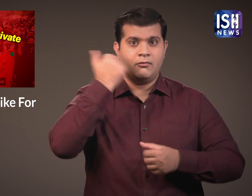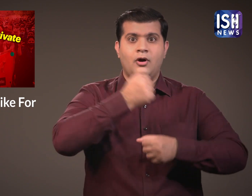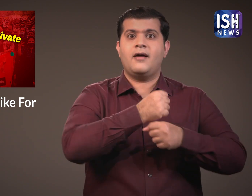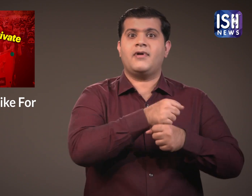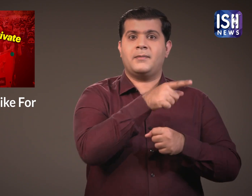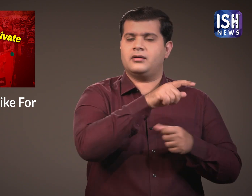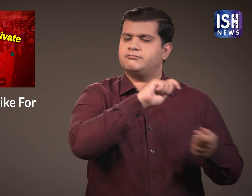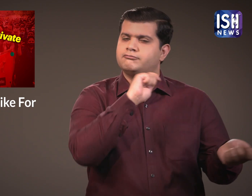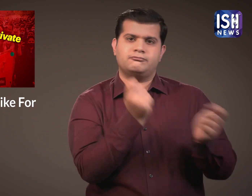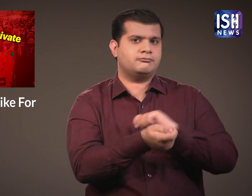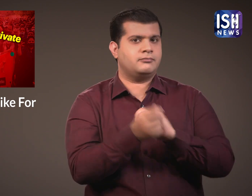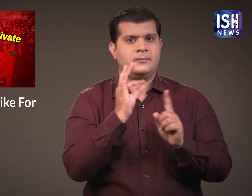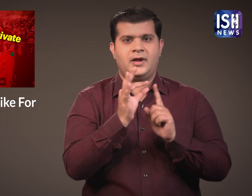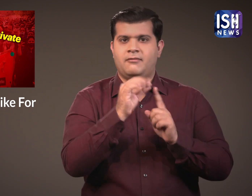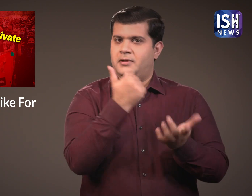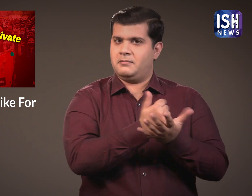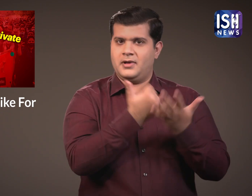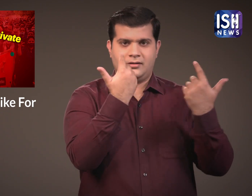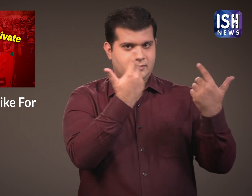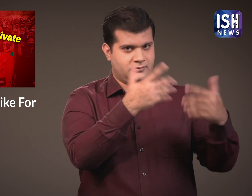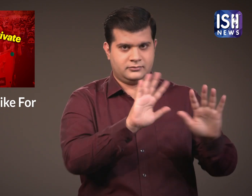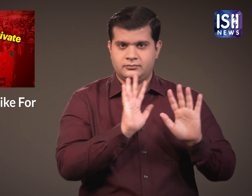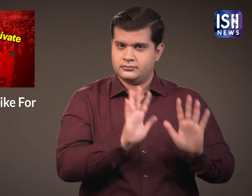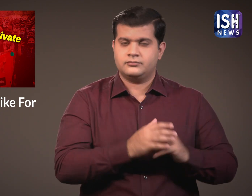Thus, IDBI which was a public sector bank was privatised.